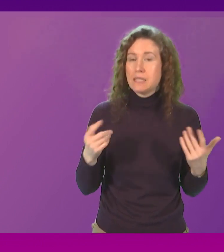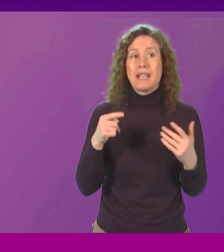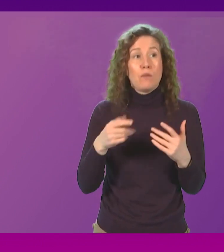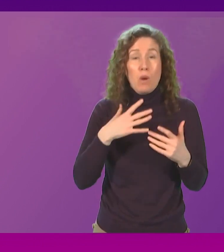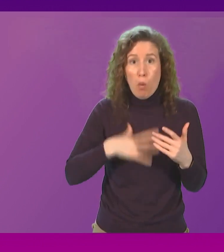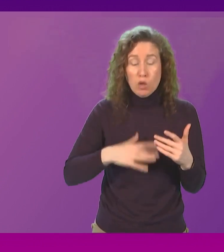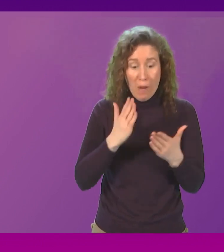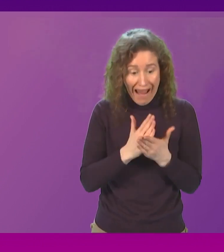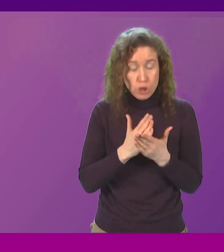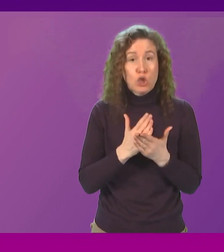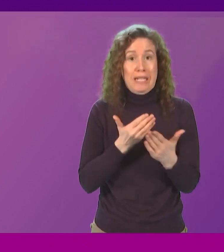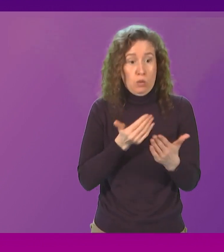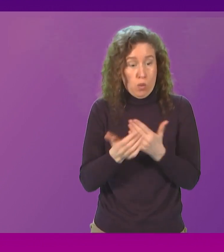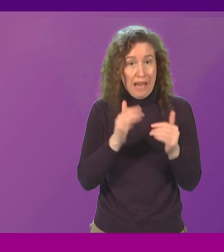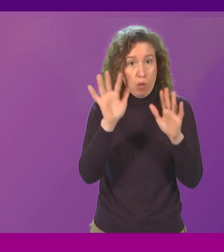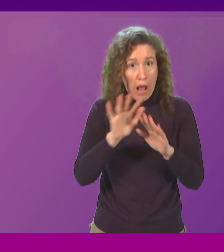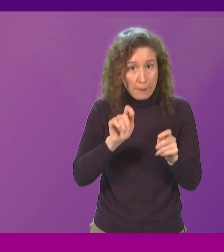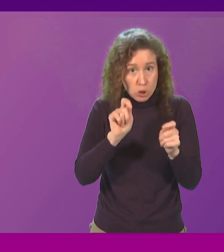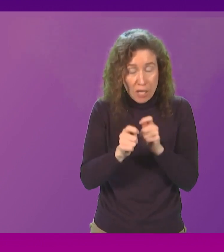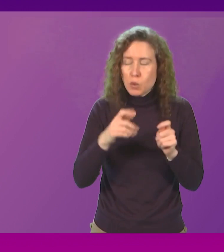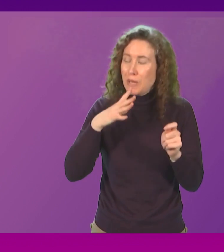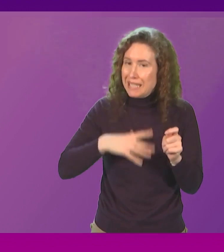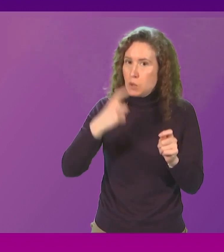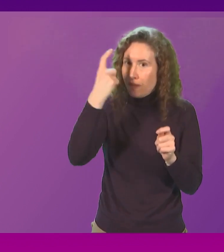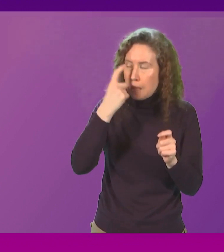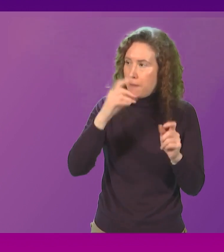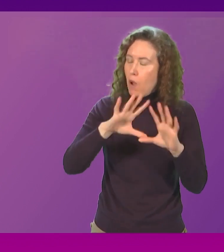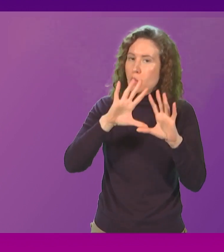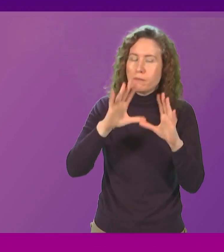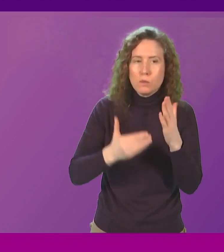the climate emergency, we must look at all green generation technologies.